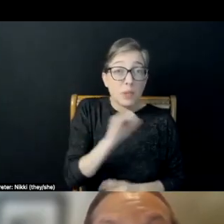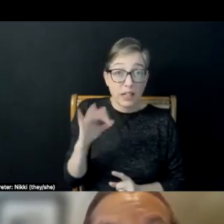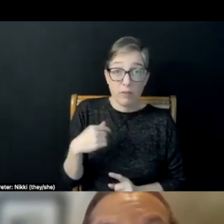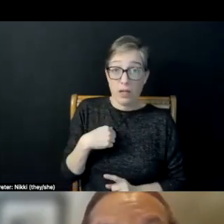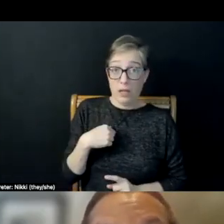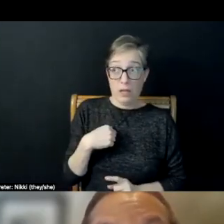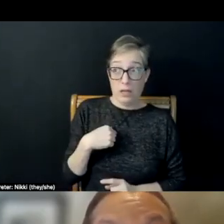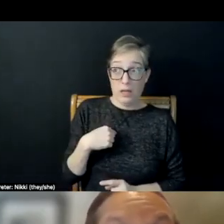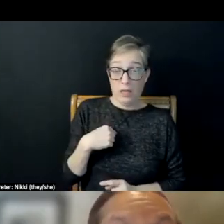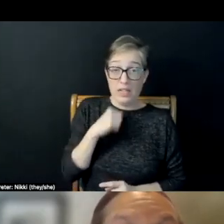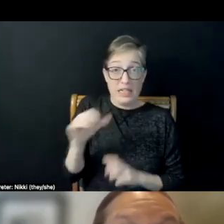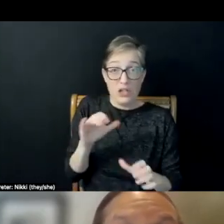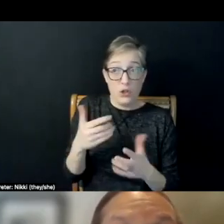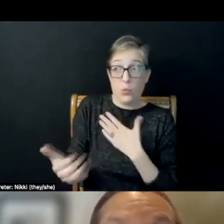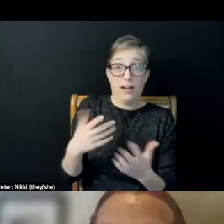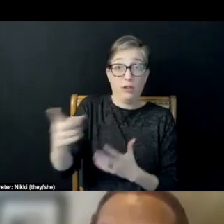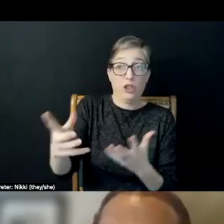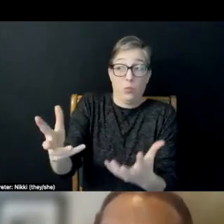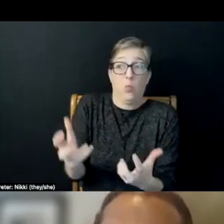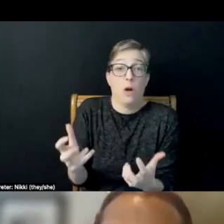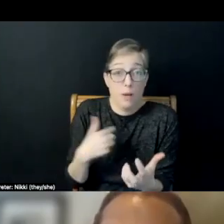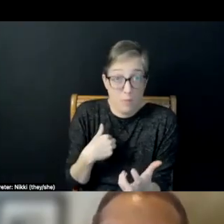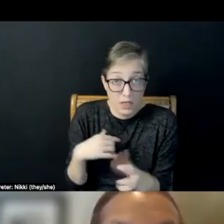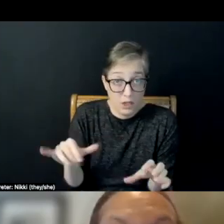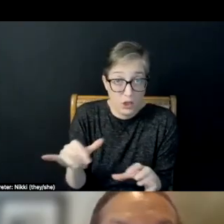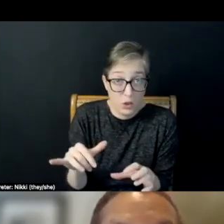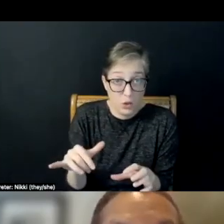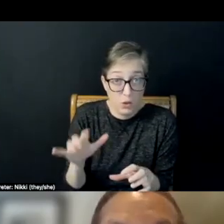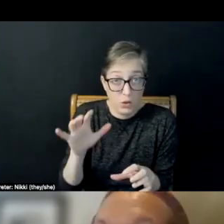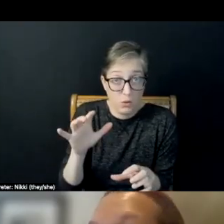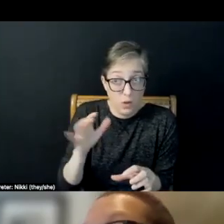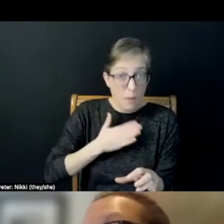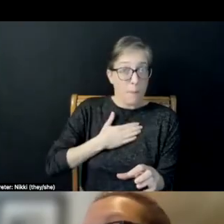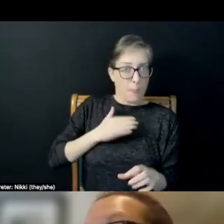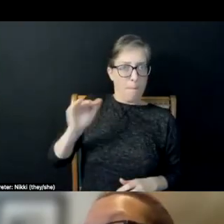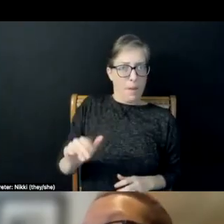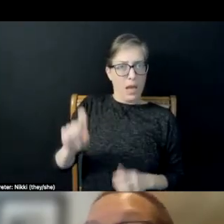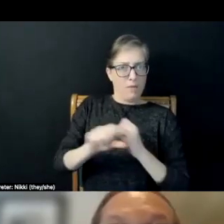then somehow that my child would have to stay in the NICU longer is also just terrible and I can't help but think what would have